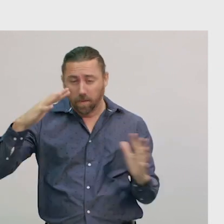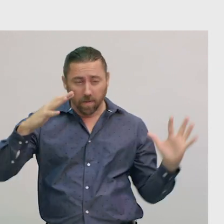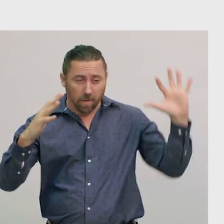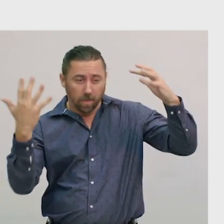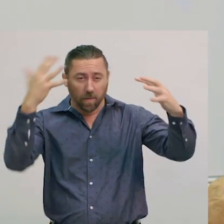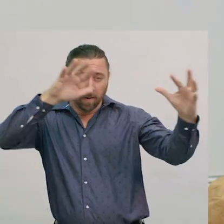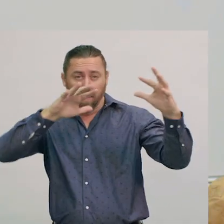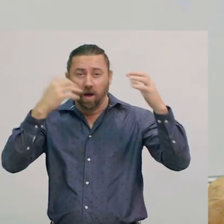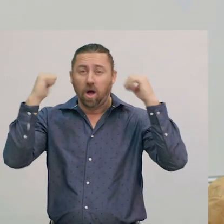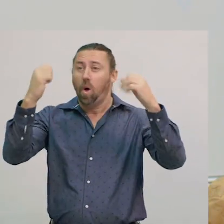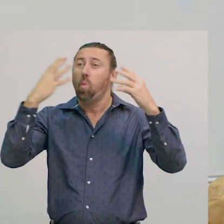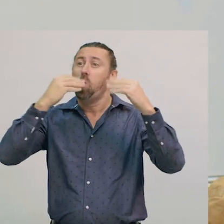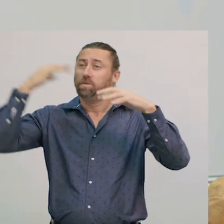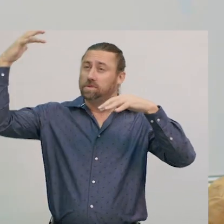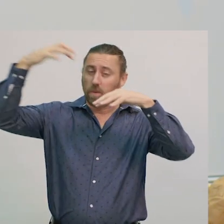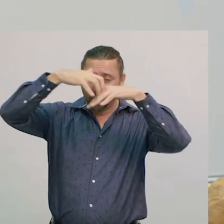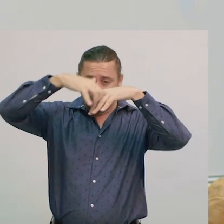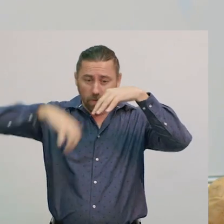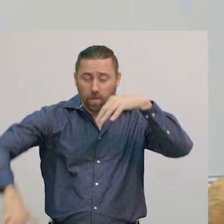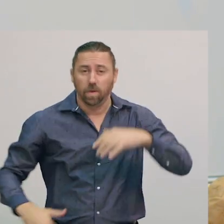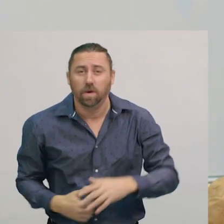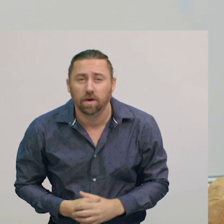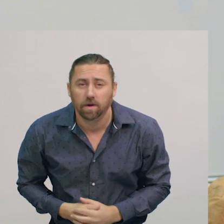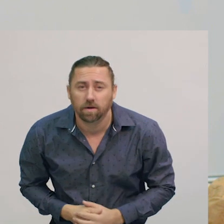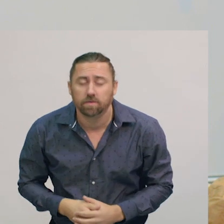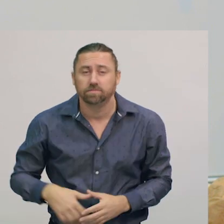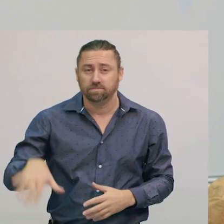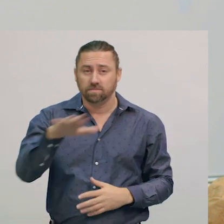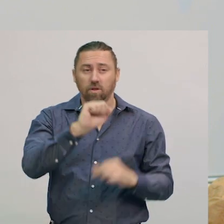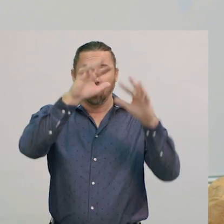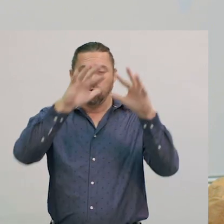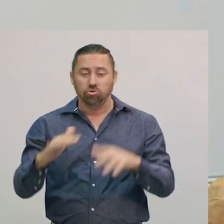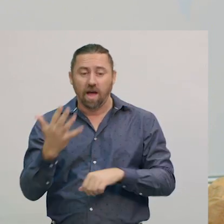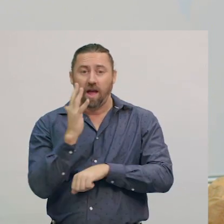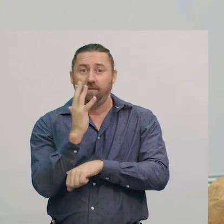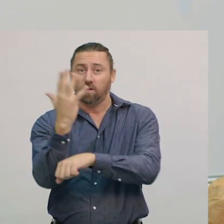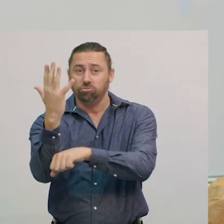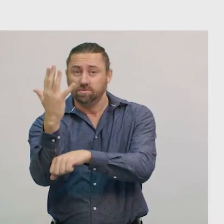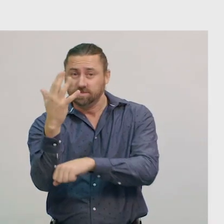Ngadjon-Jii people built traditional houses like this, in the rainforests, in North Queensland too.